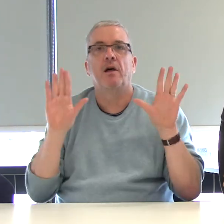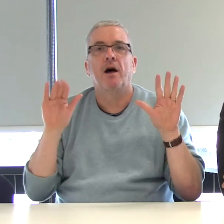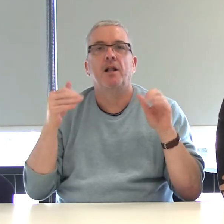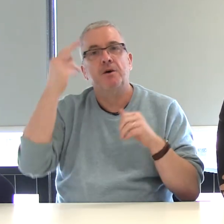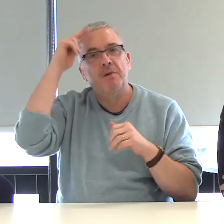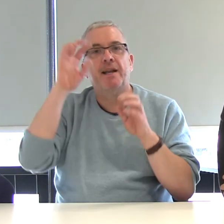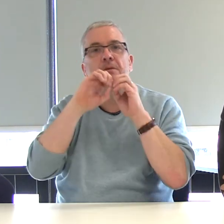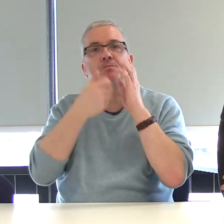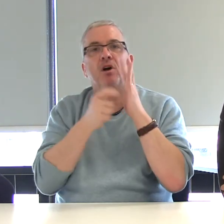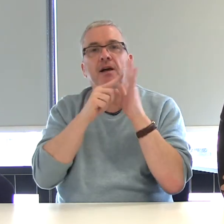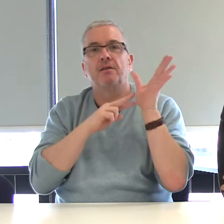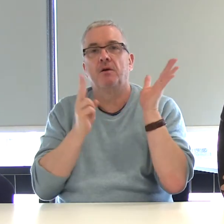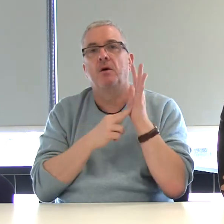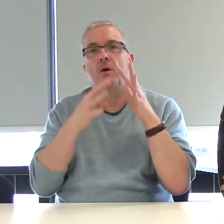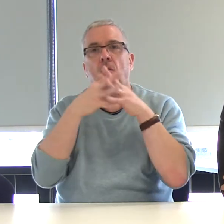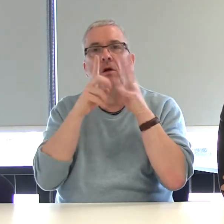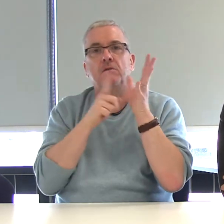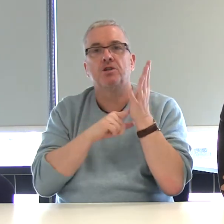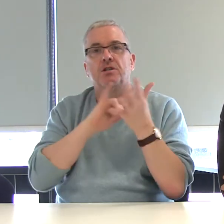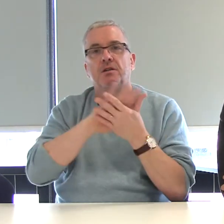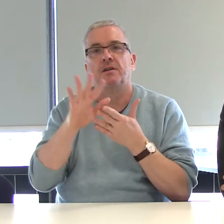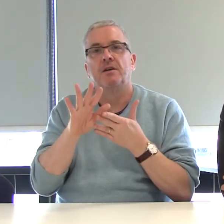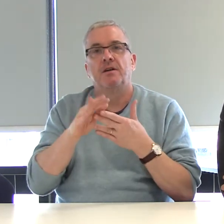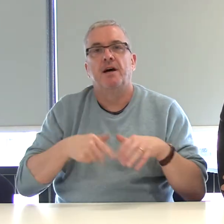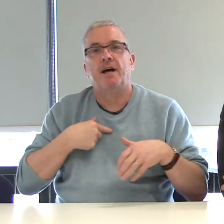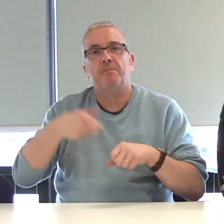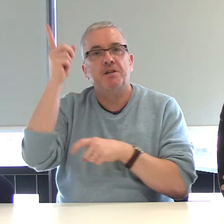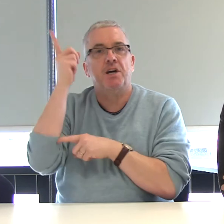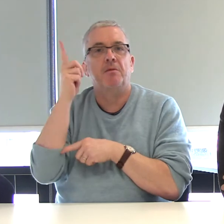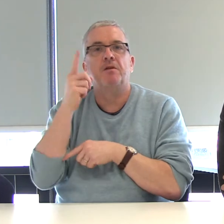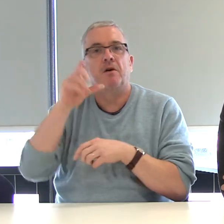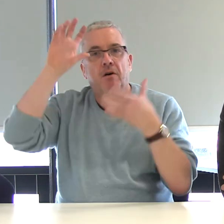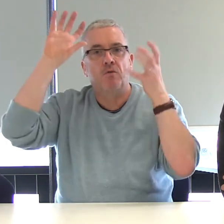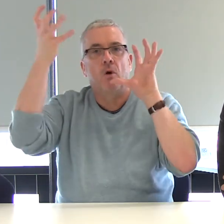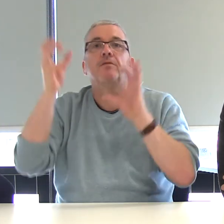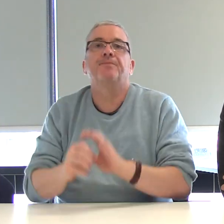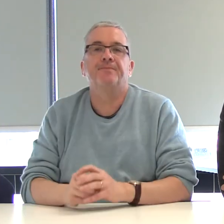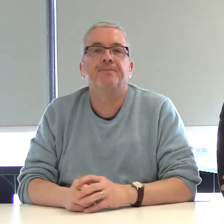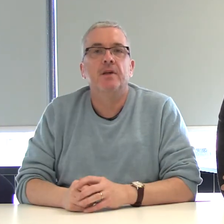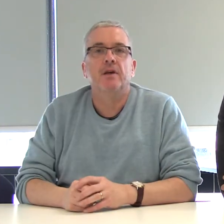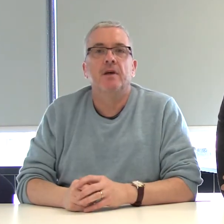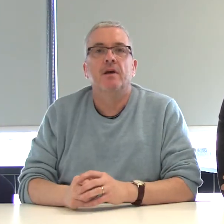Hello and my name's Brian Walsh and i'm the chairman of QUAD